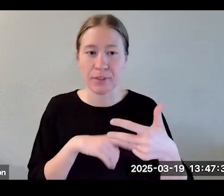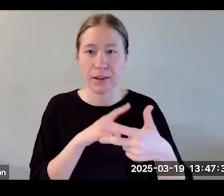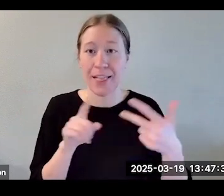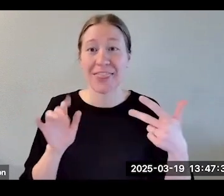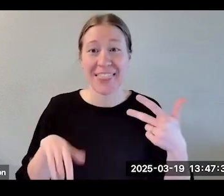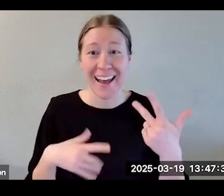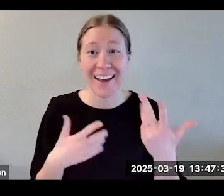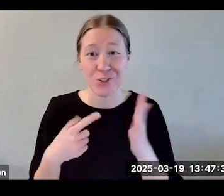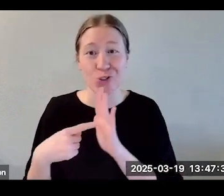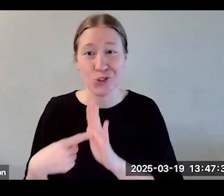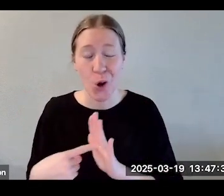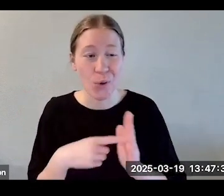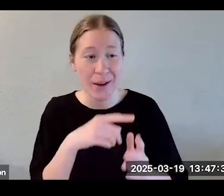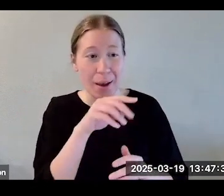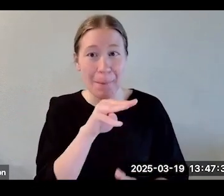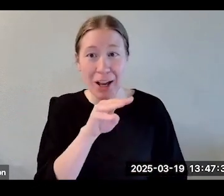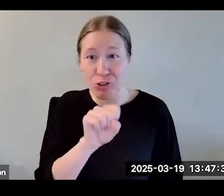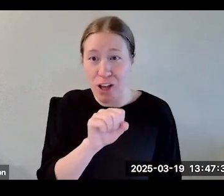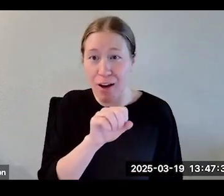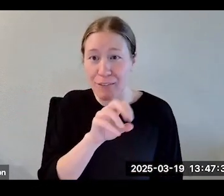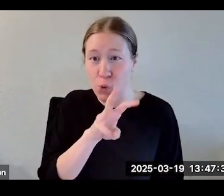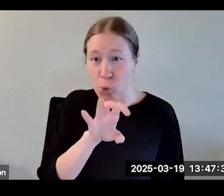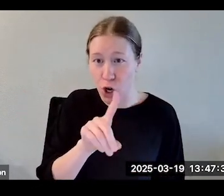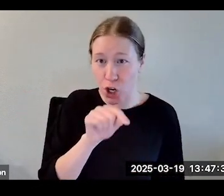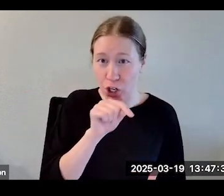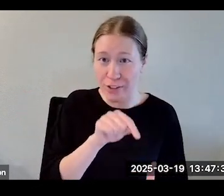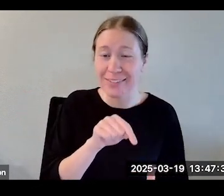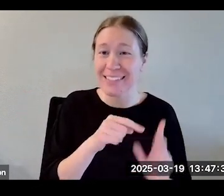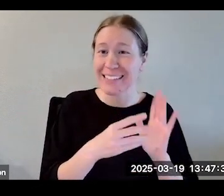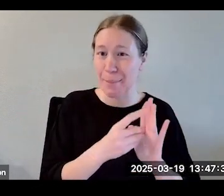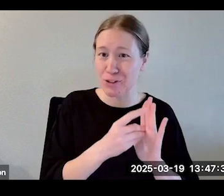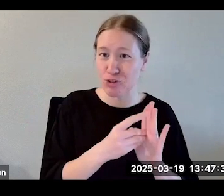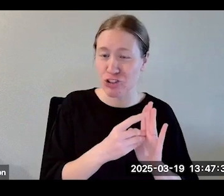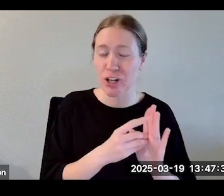with our demo and also briefly in Google Docs by pointing out these features.